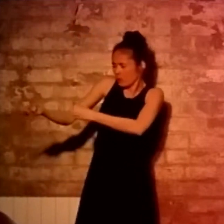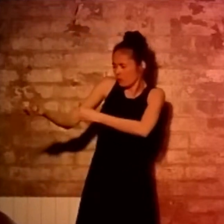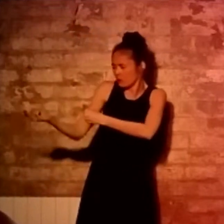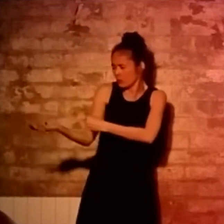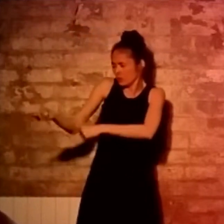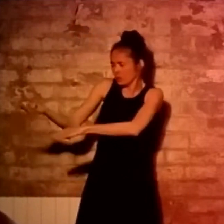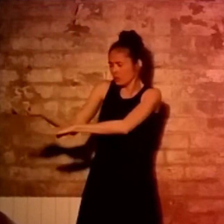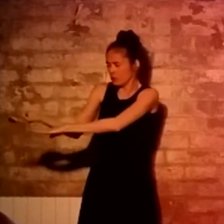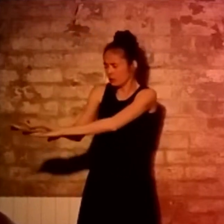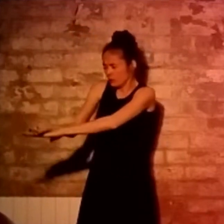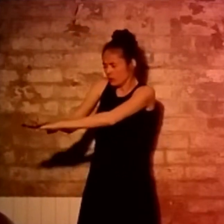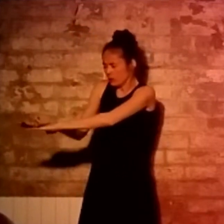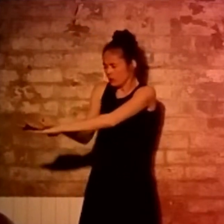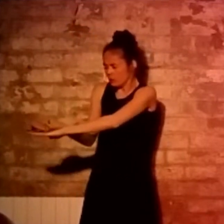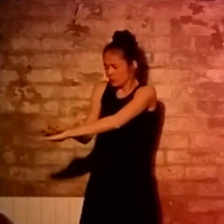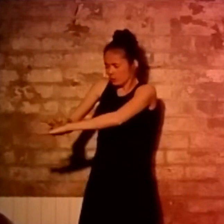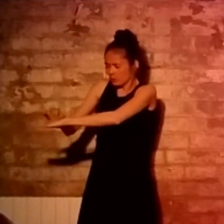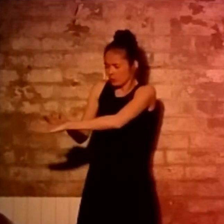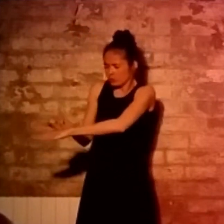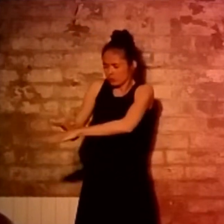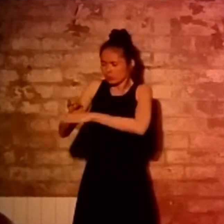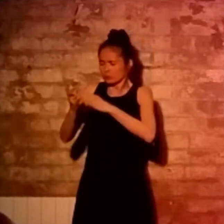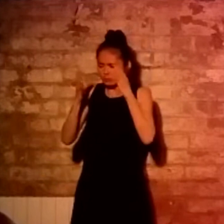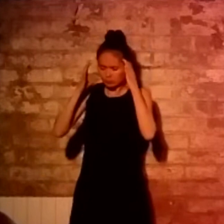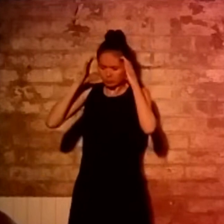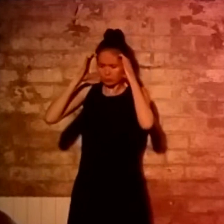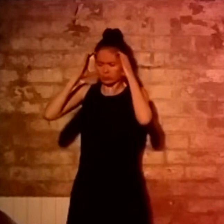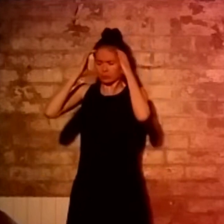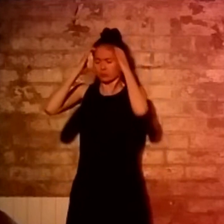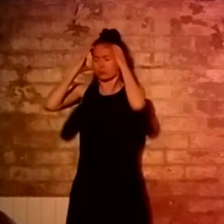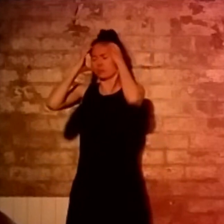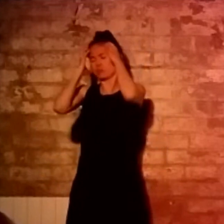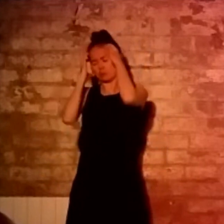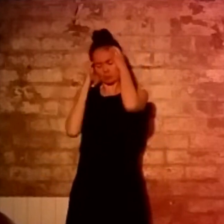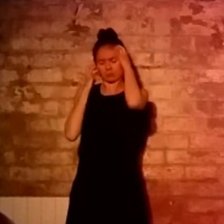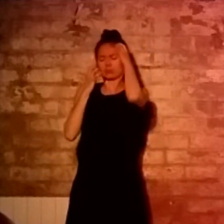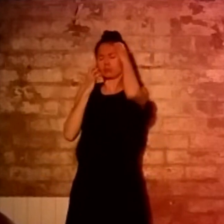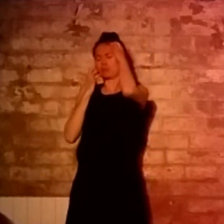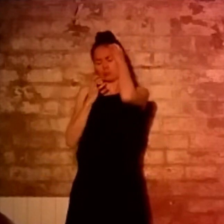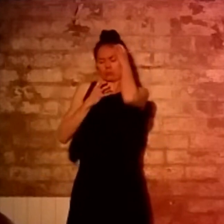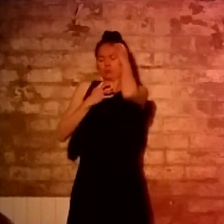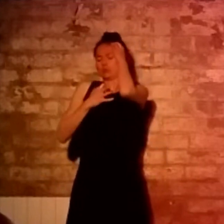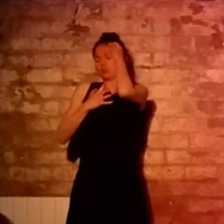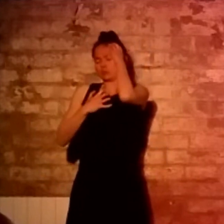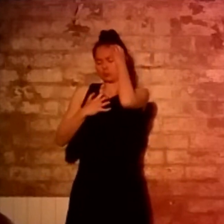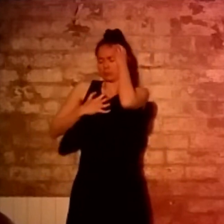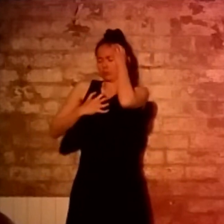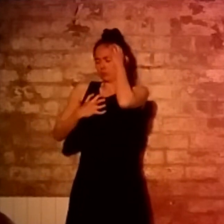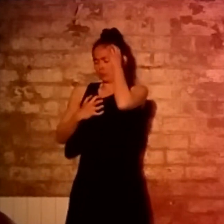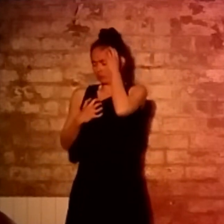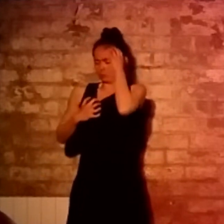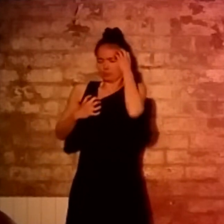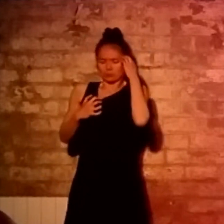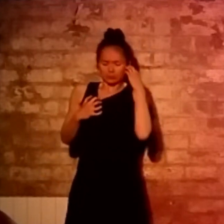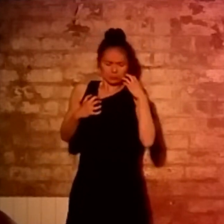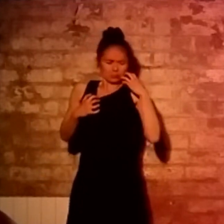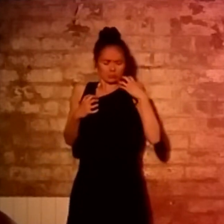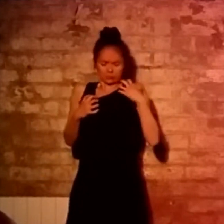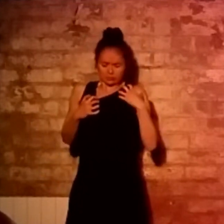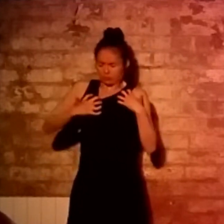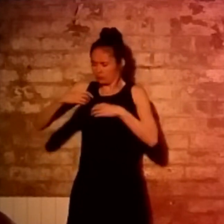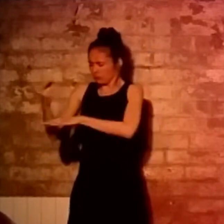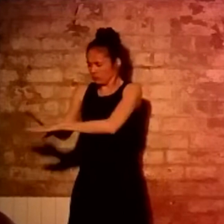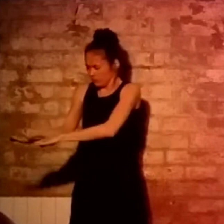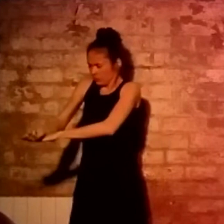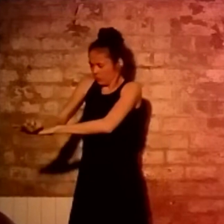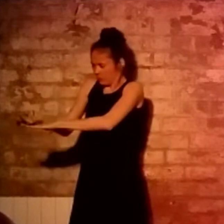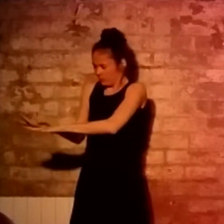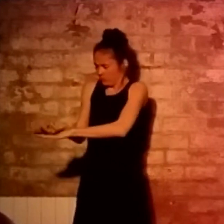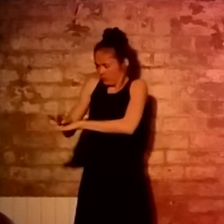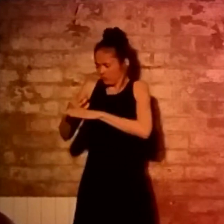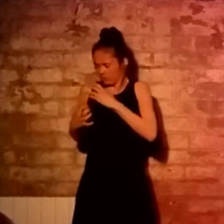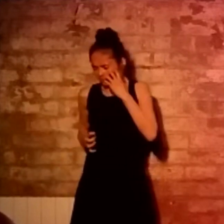stretching & scraping away the kindly tissue from your face, torso & thighs.